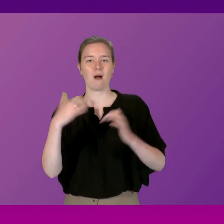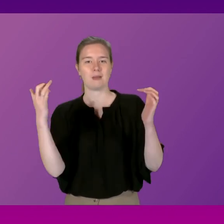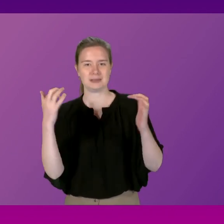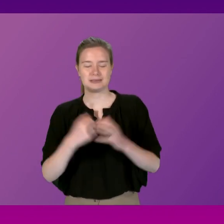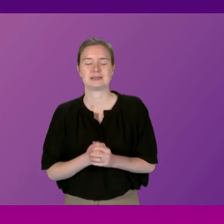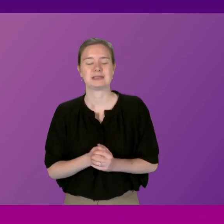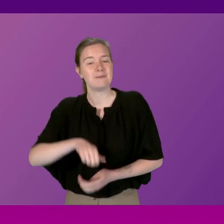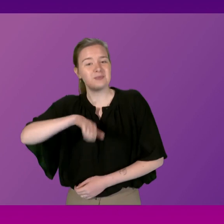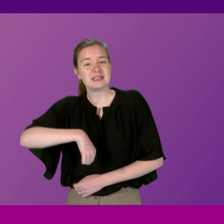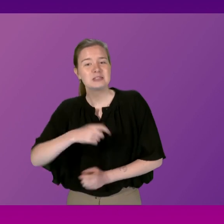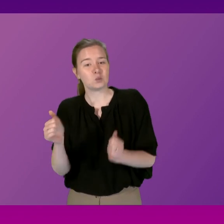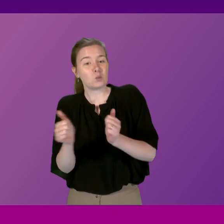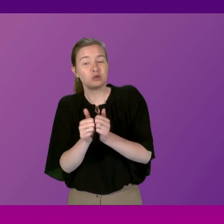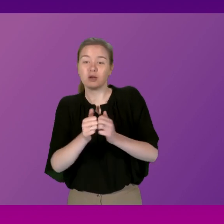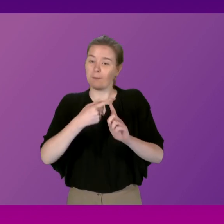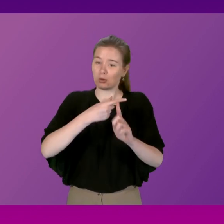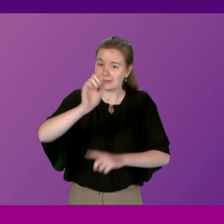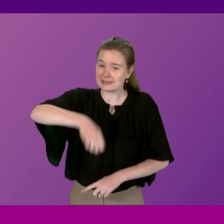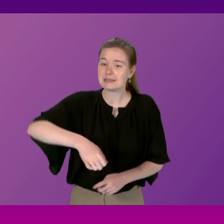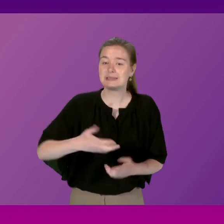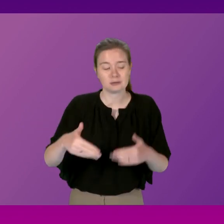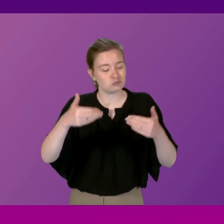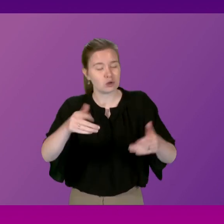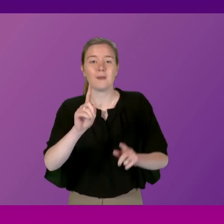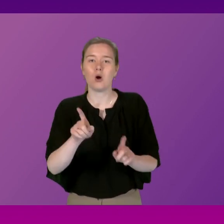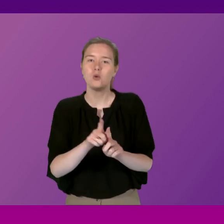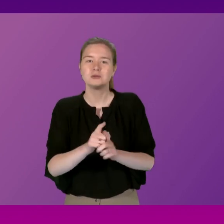Although we agree with much of the positives in the motion, we are disappointed that it